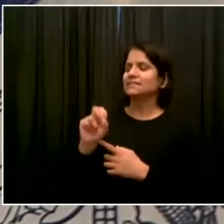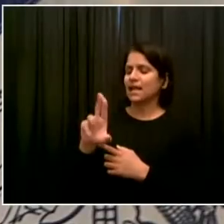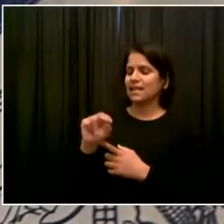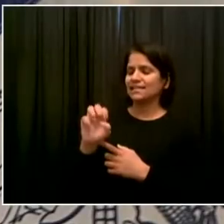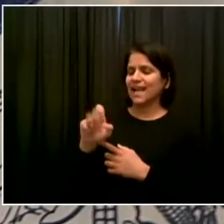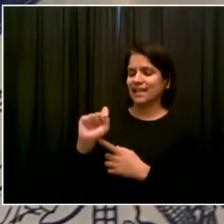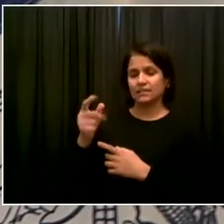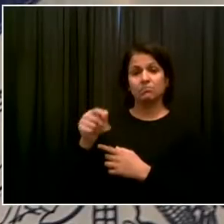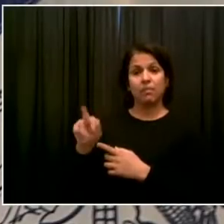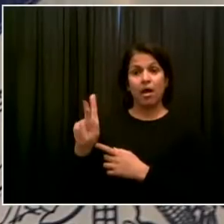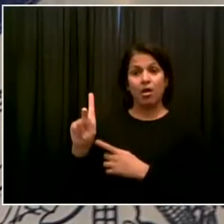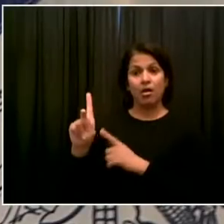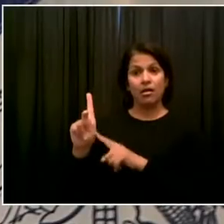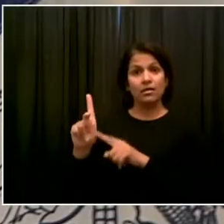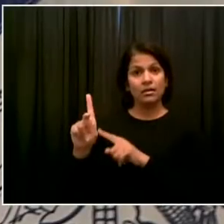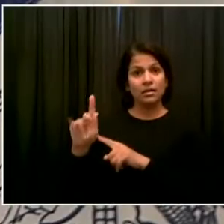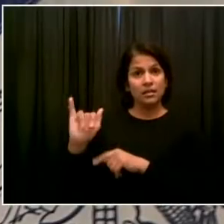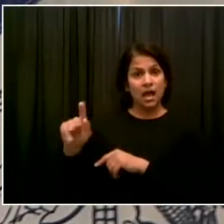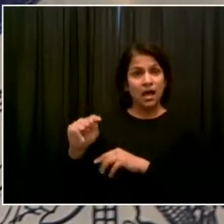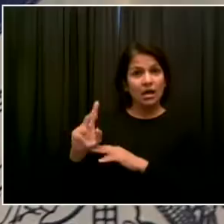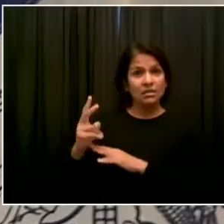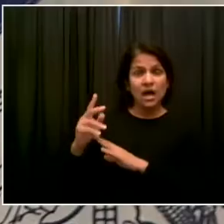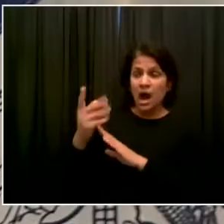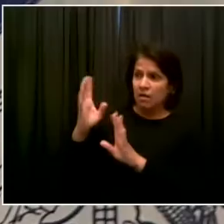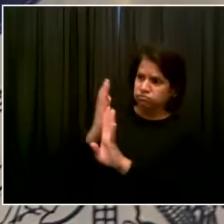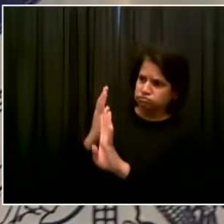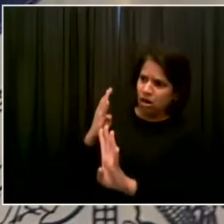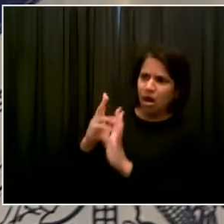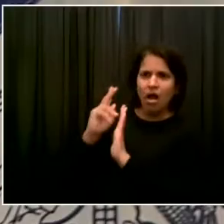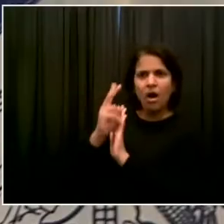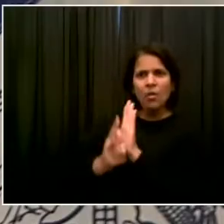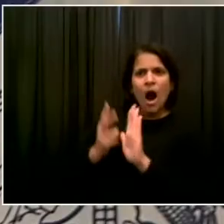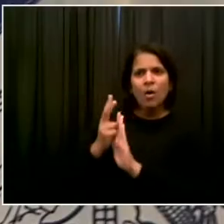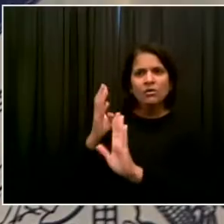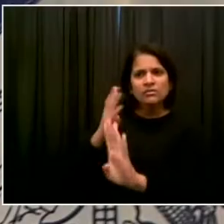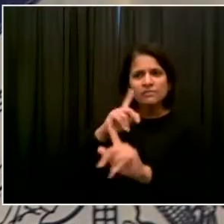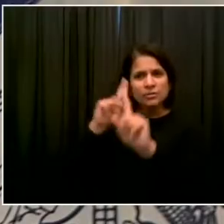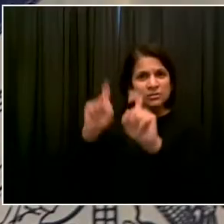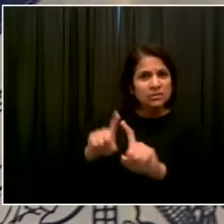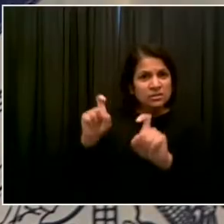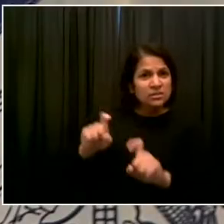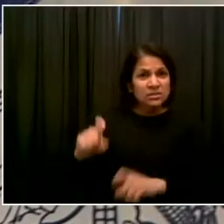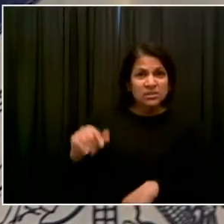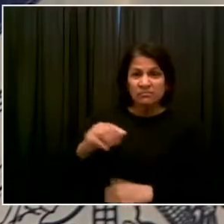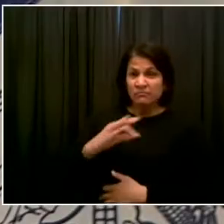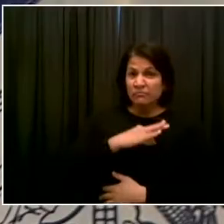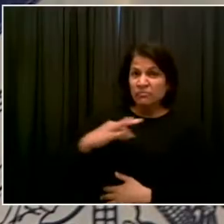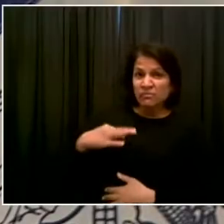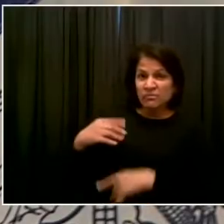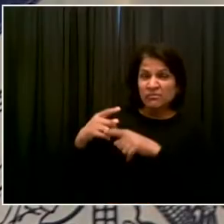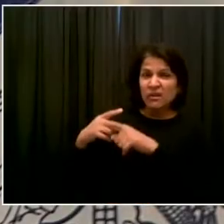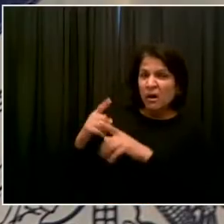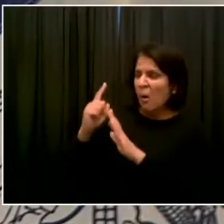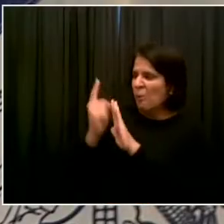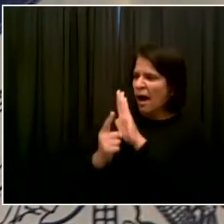WAITED HERE IN SUNSET PARK OUTSIDE FOR 2 1/2 HOURS, STAFF TOOK A 45 MINUTE